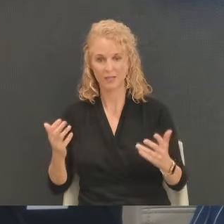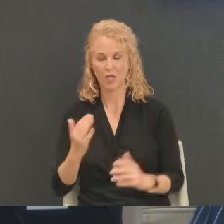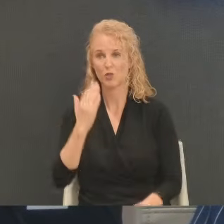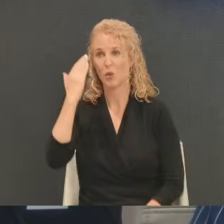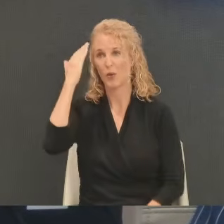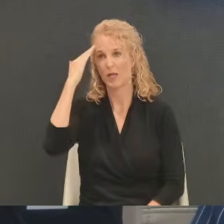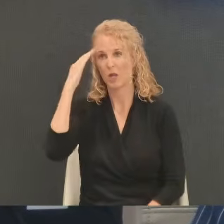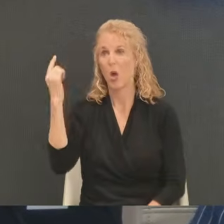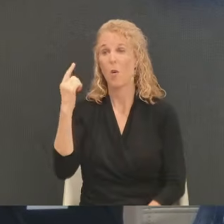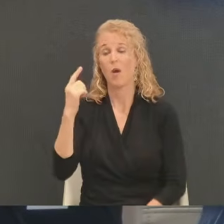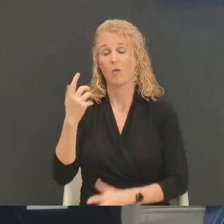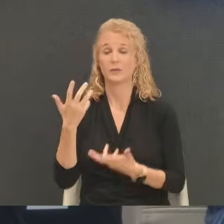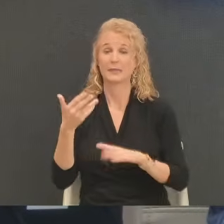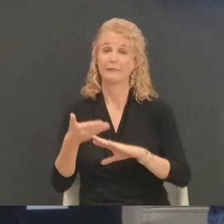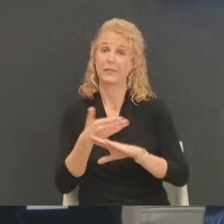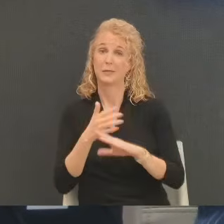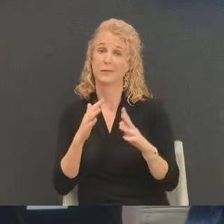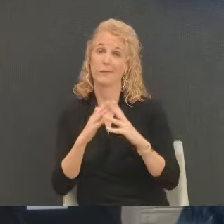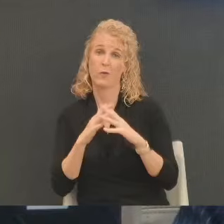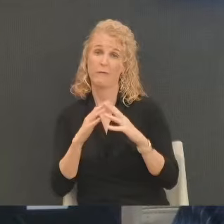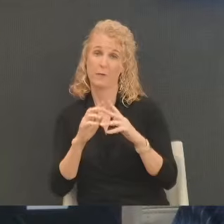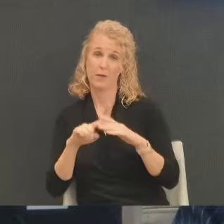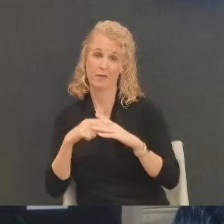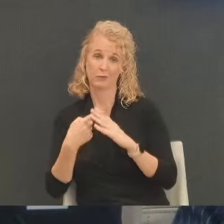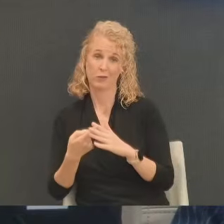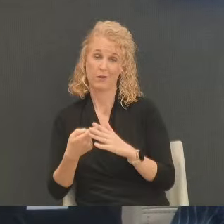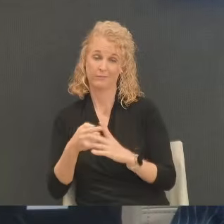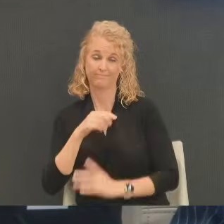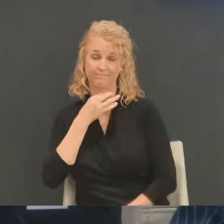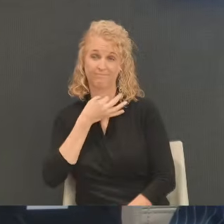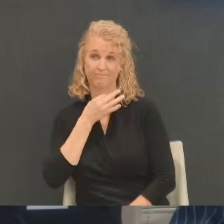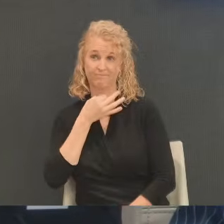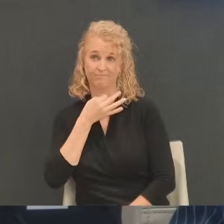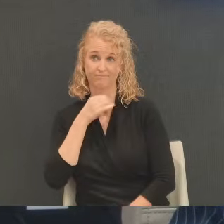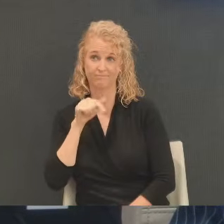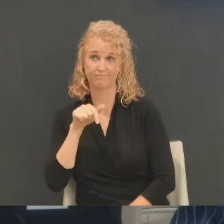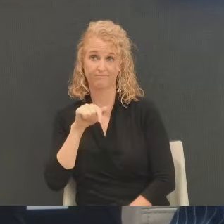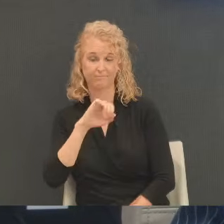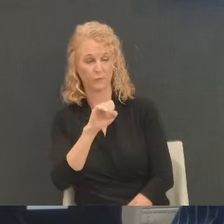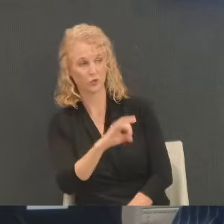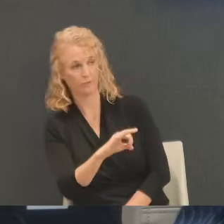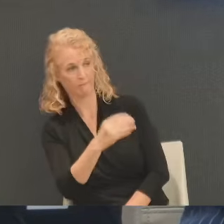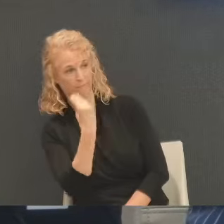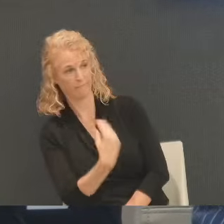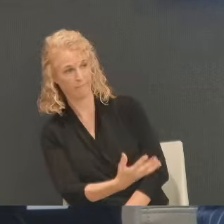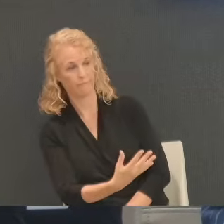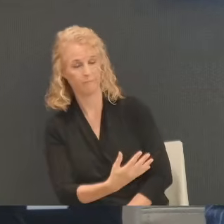in time for the football season. Will this be done? This is for Mr. Aluotto. we had a problem